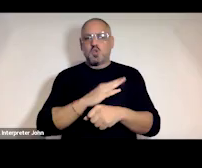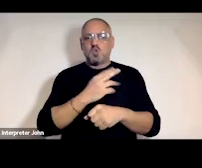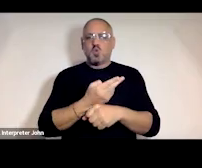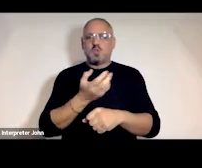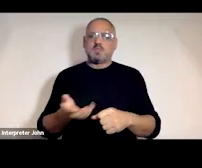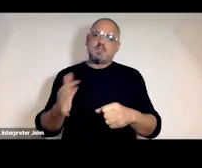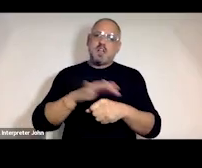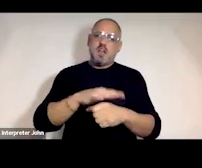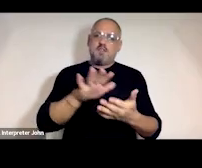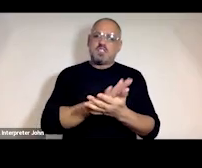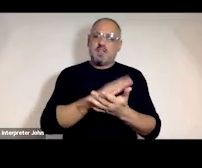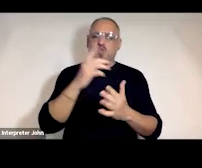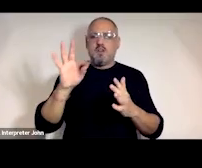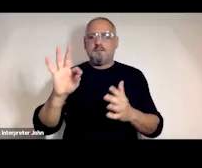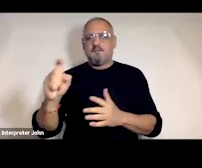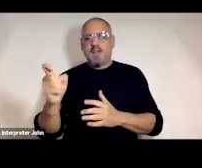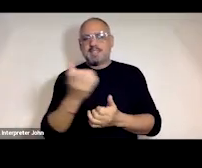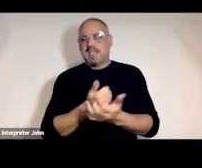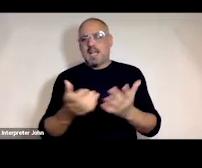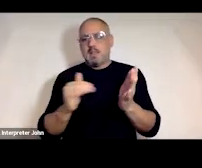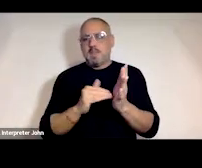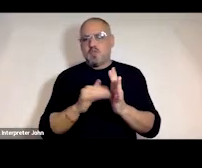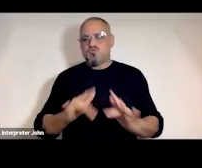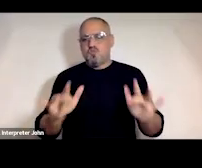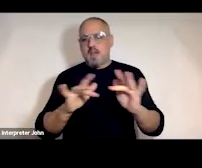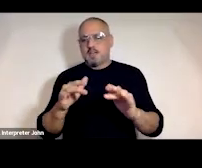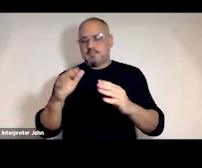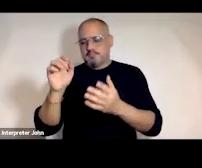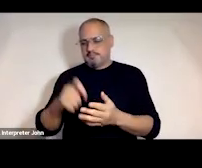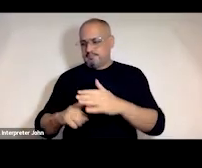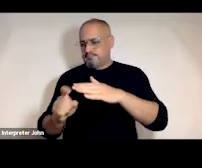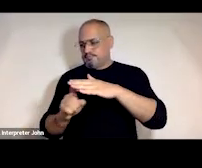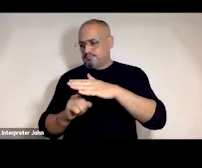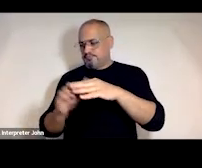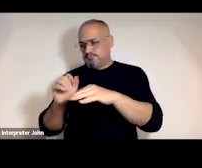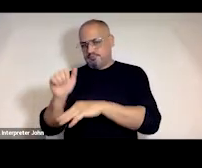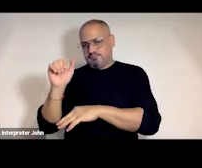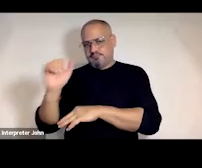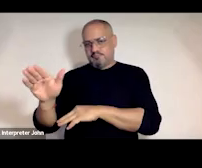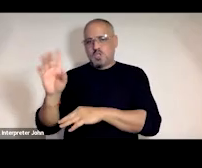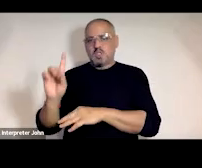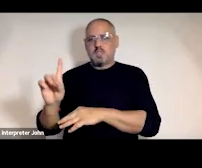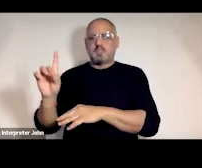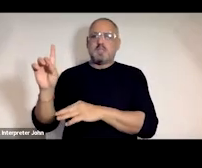for faxing all of the medical records and your medical summary report to your disability examiner.